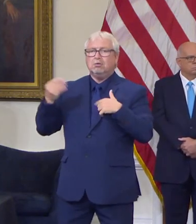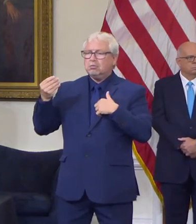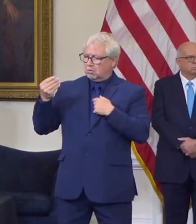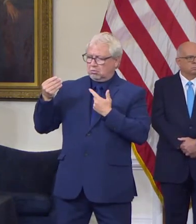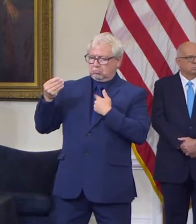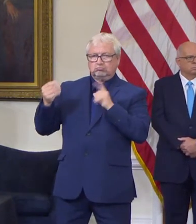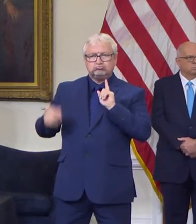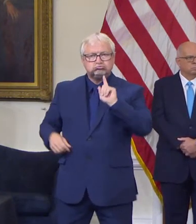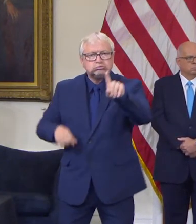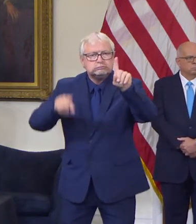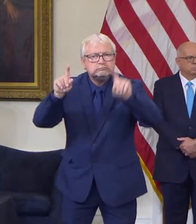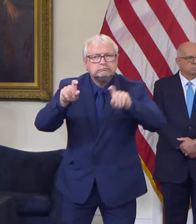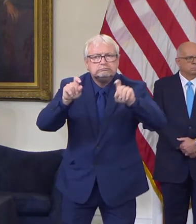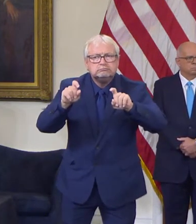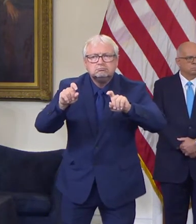or go to one of the more than